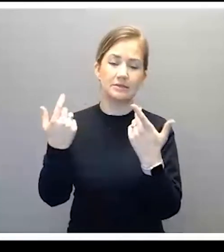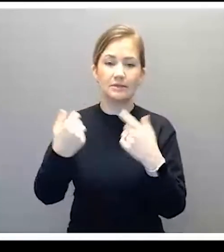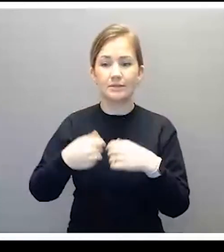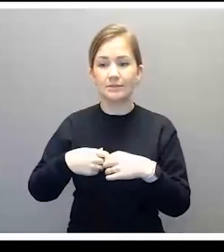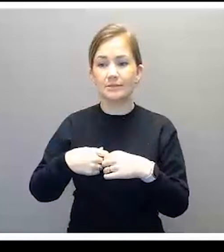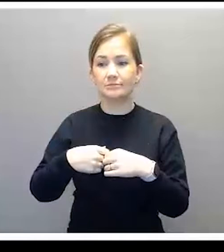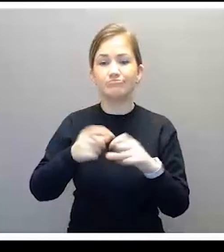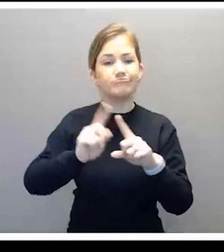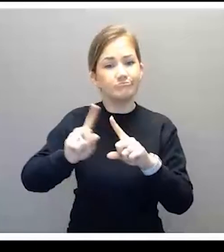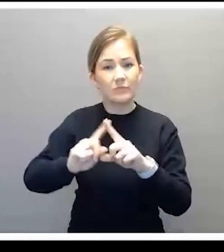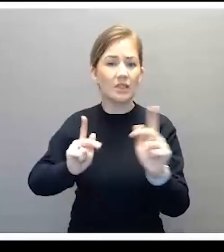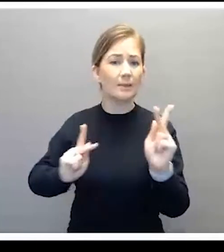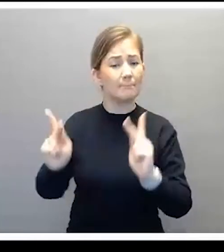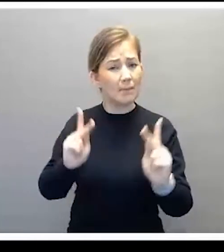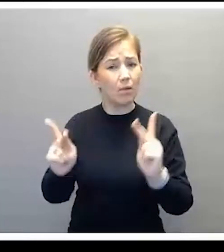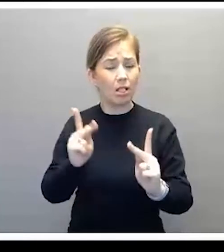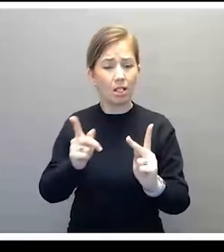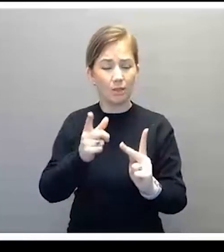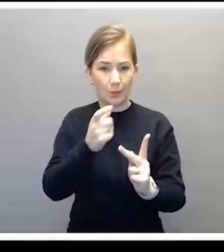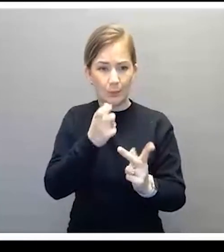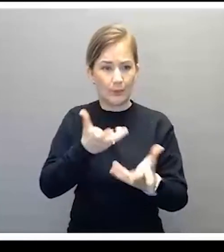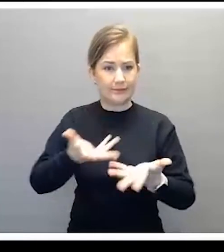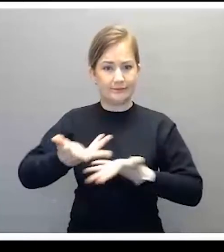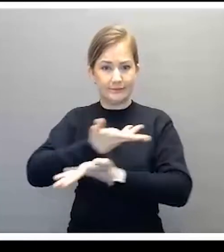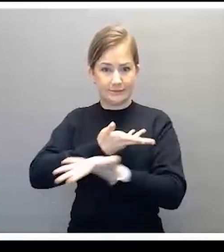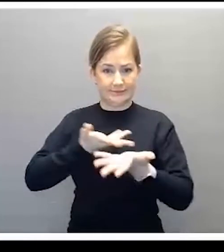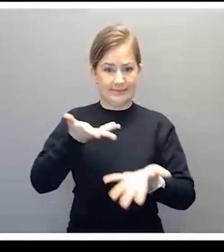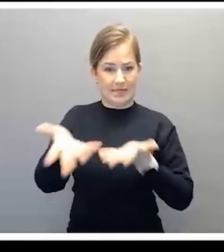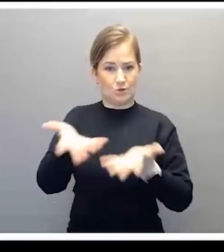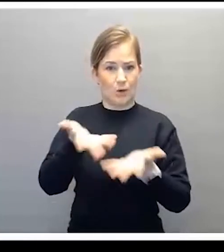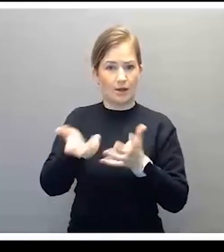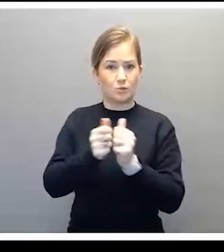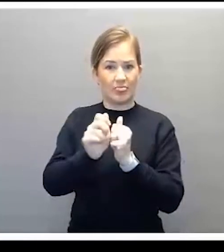has people that interact with it in different ways.